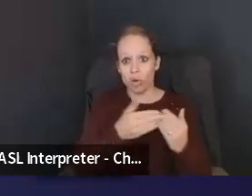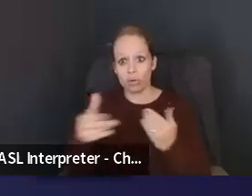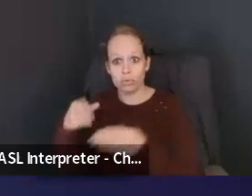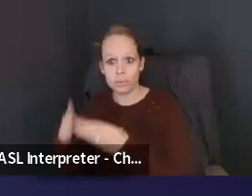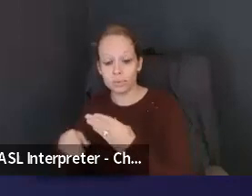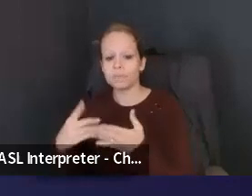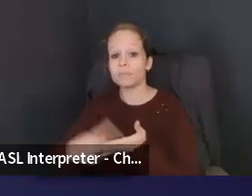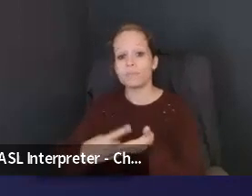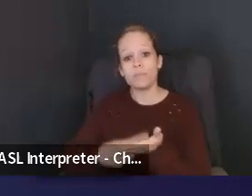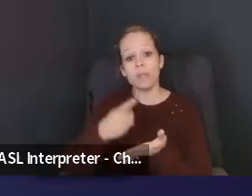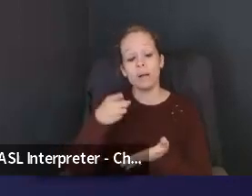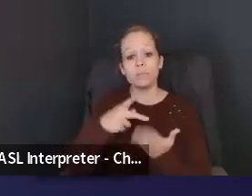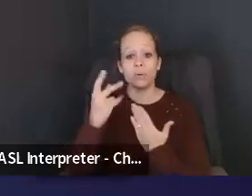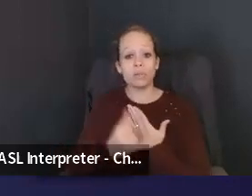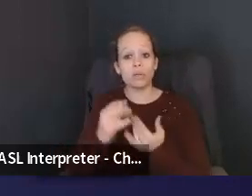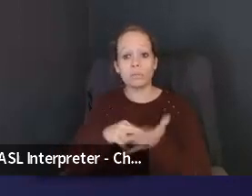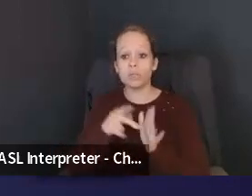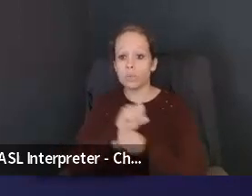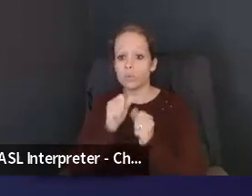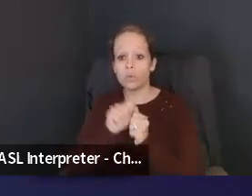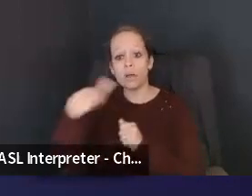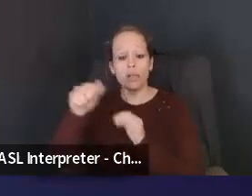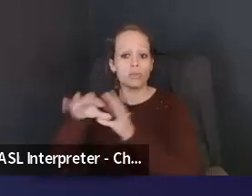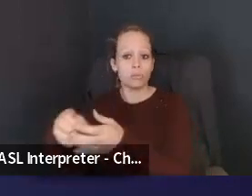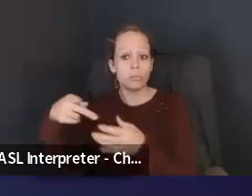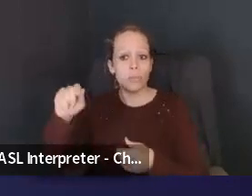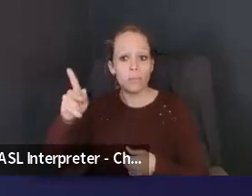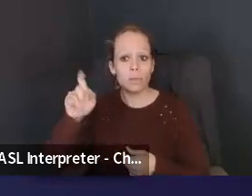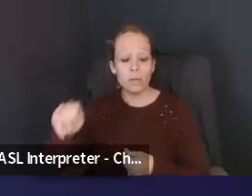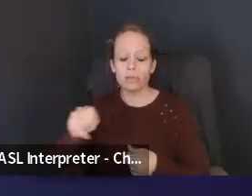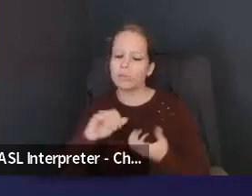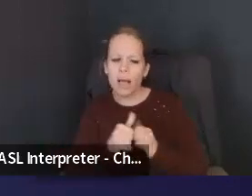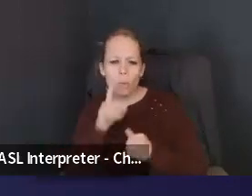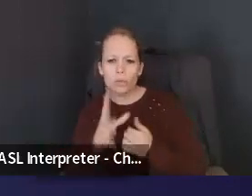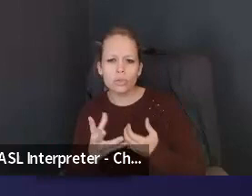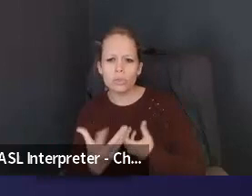with other populations it will say, how are you including Native Americans in this process, how